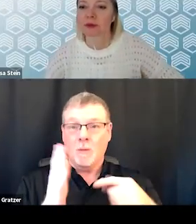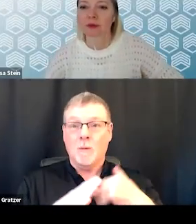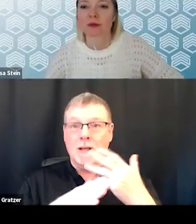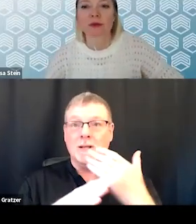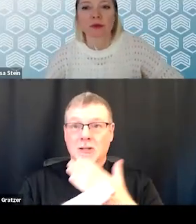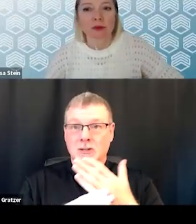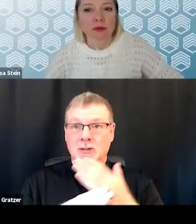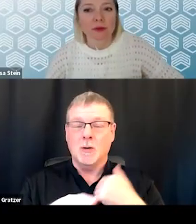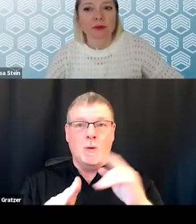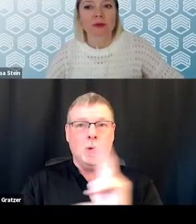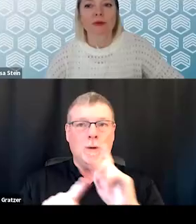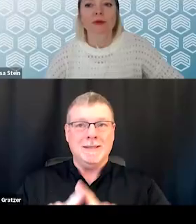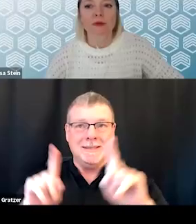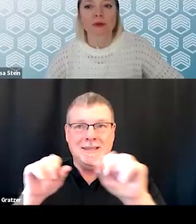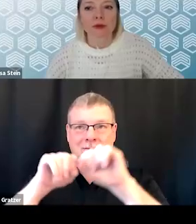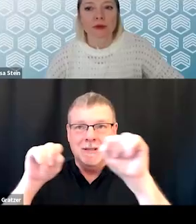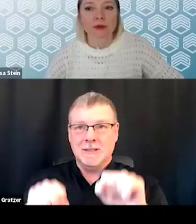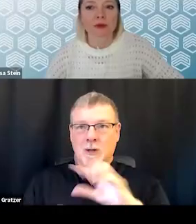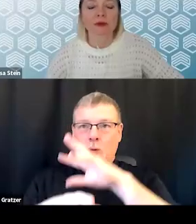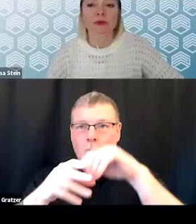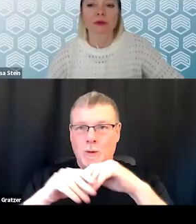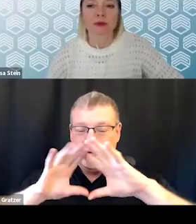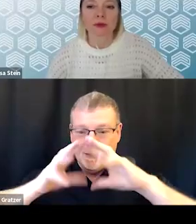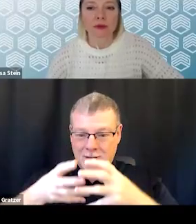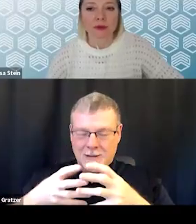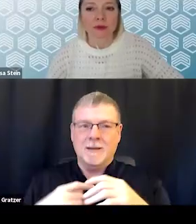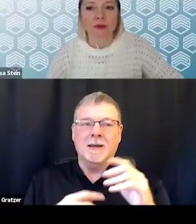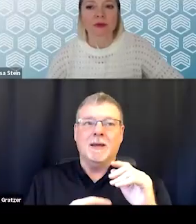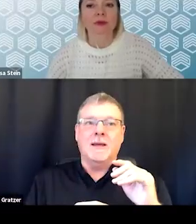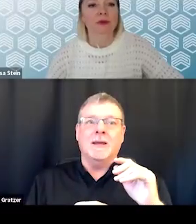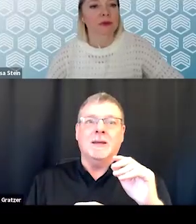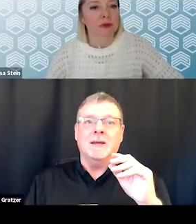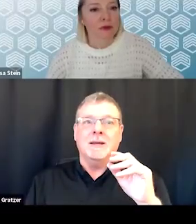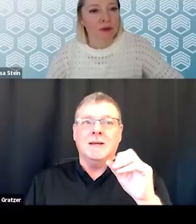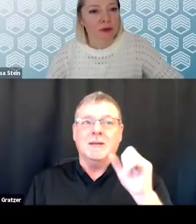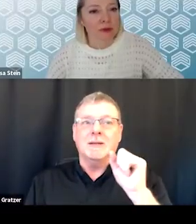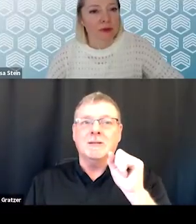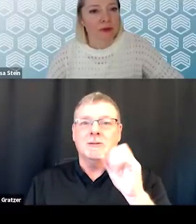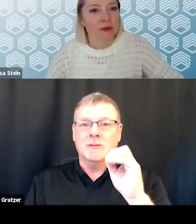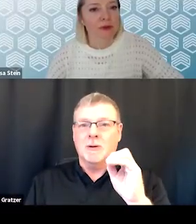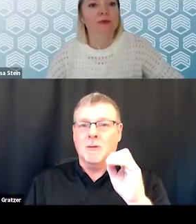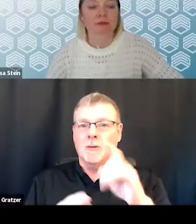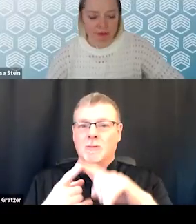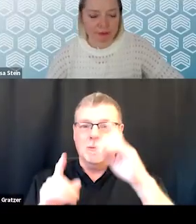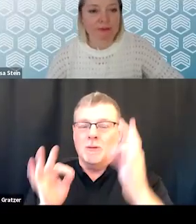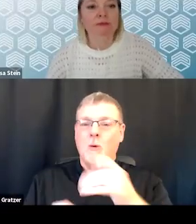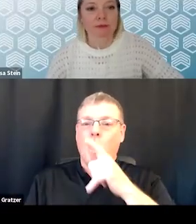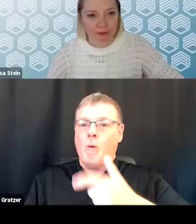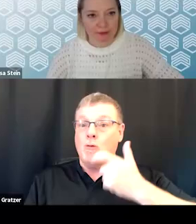We use a different system within our CAD, and so it is really up to our call takers to flag them.